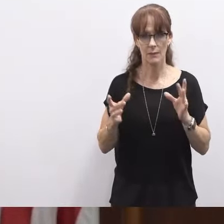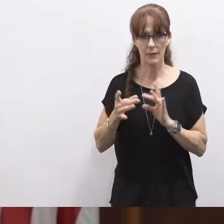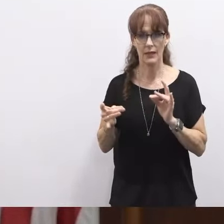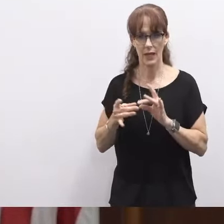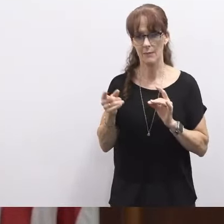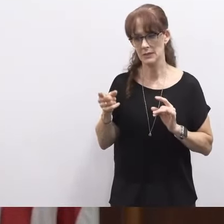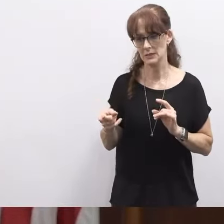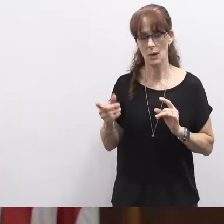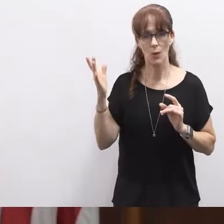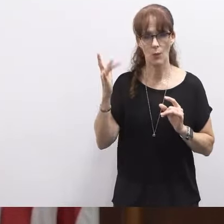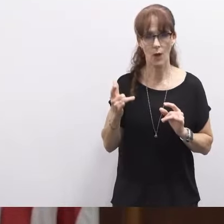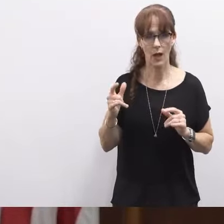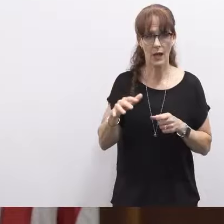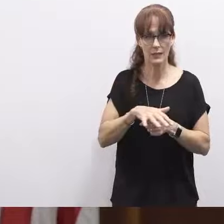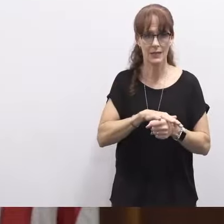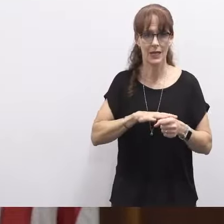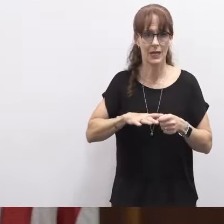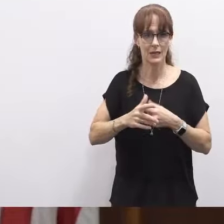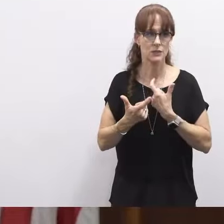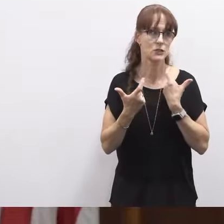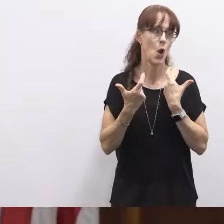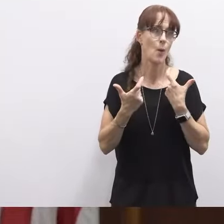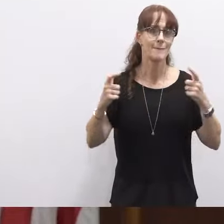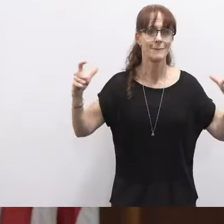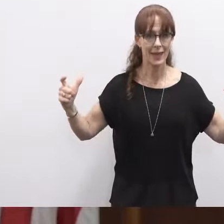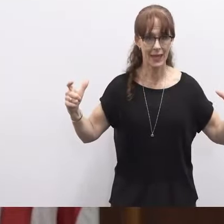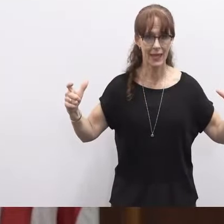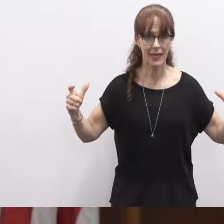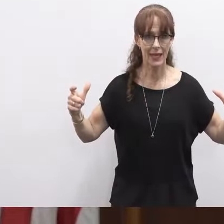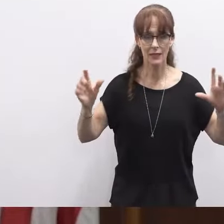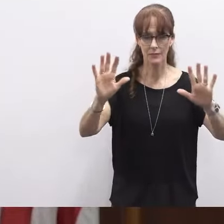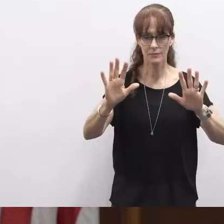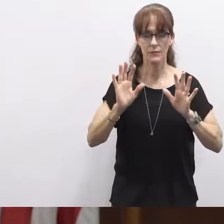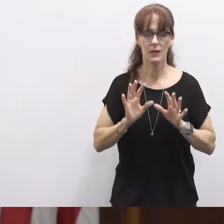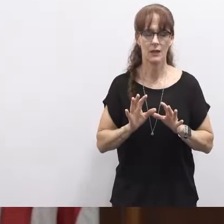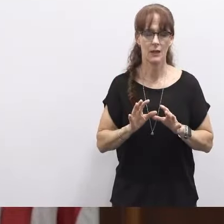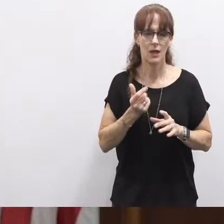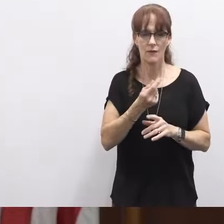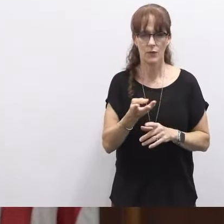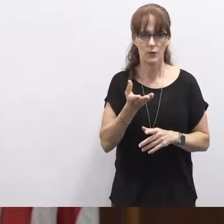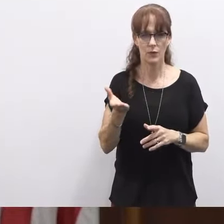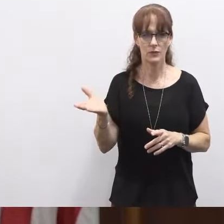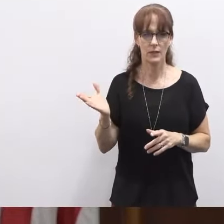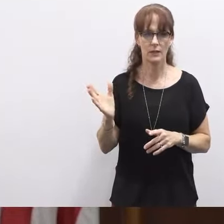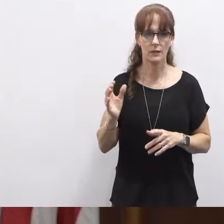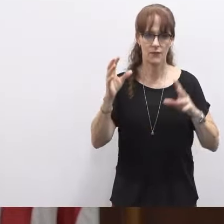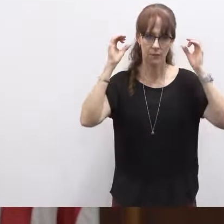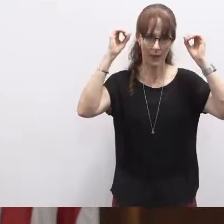around why is an area so big? I just wanted to speak just to a couple of those things, just from that education point.